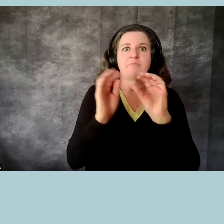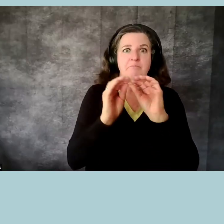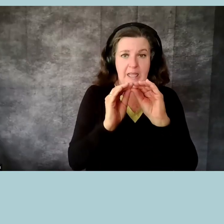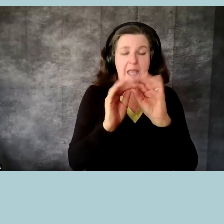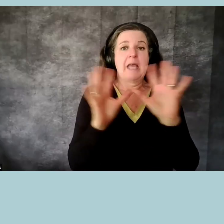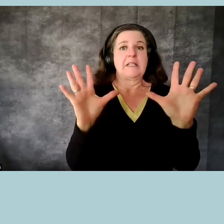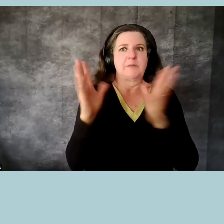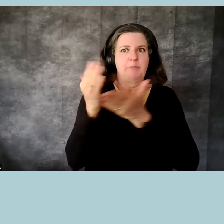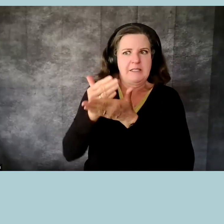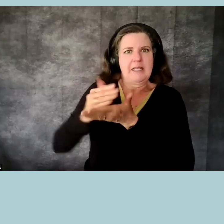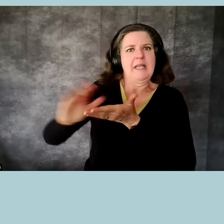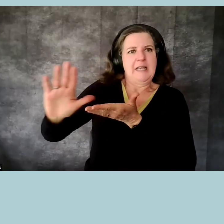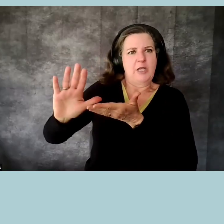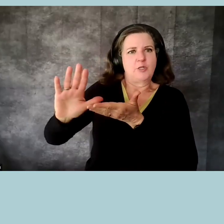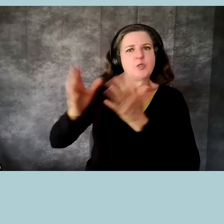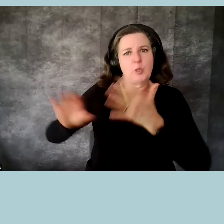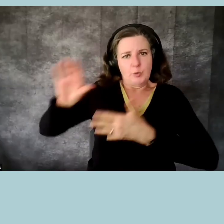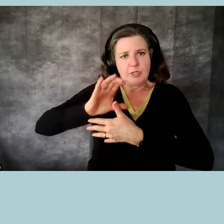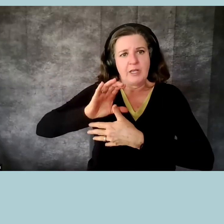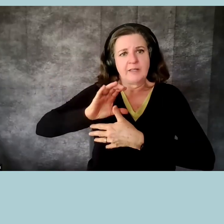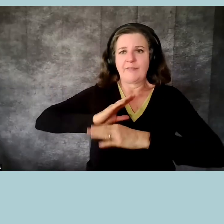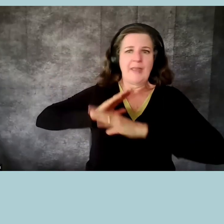that prevent disabled people from participating in